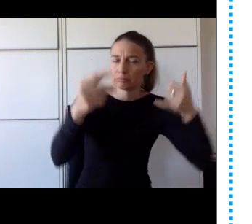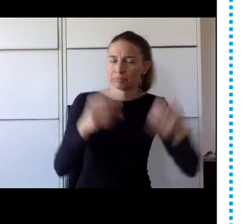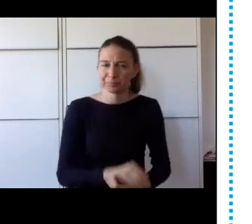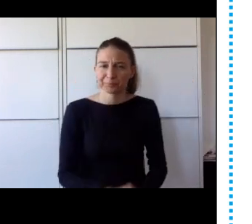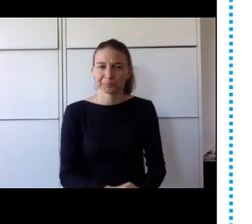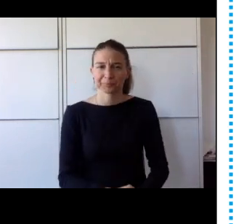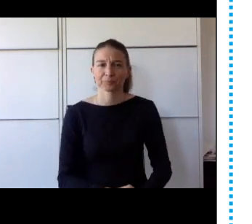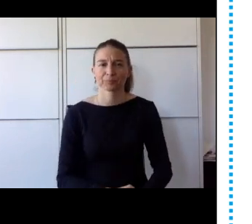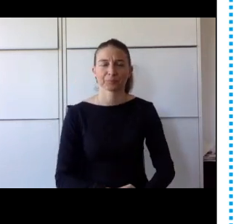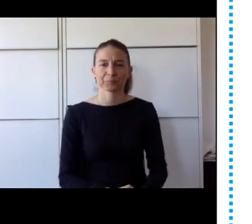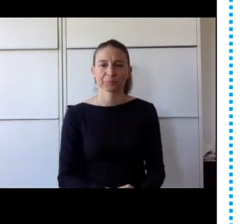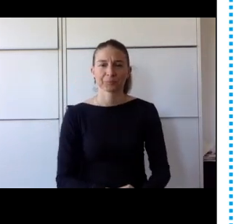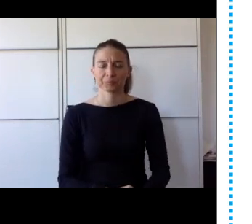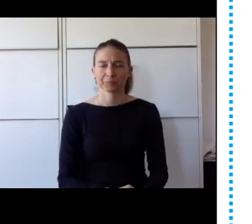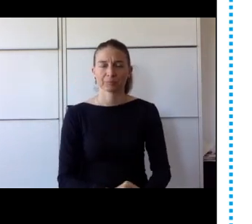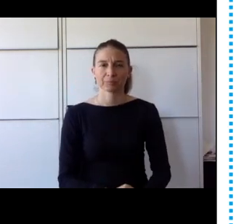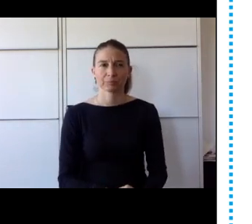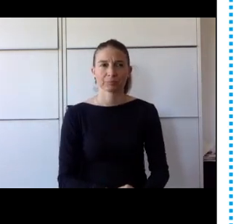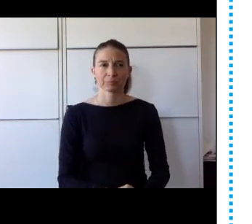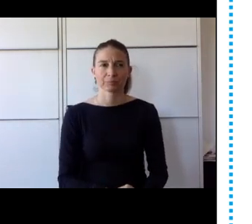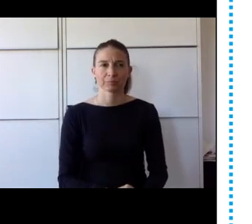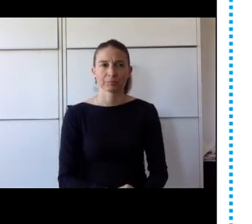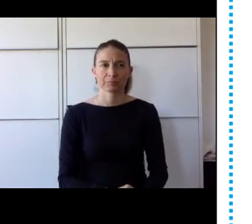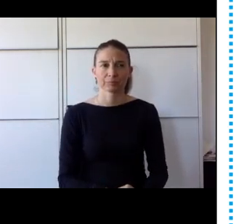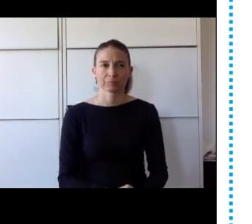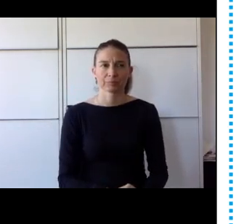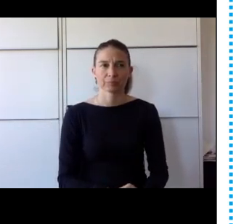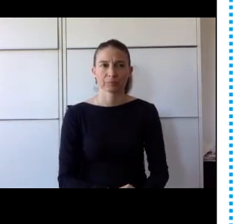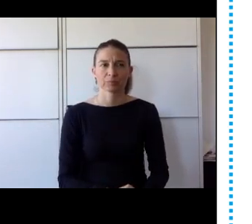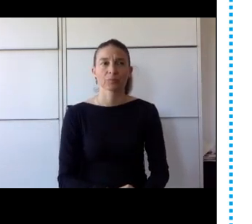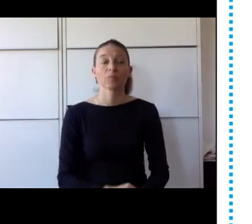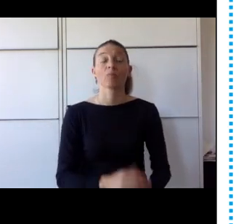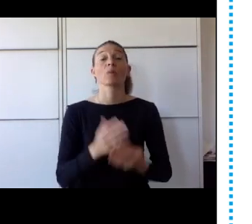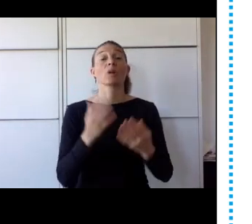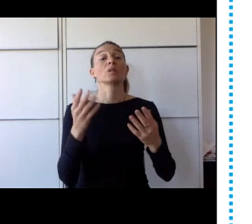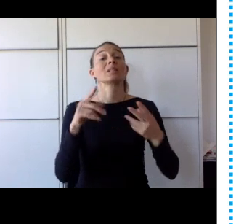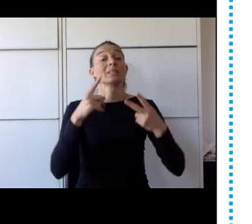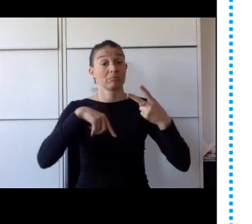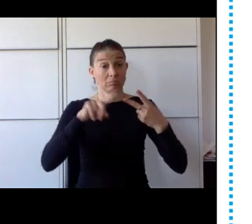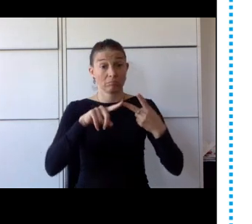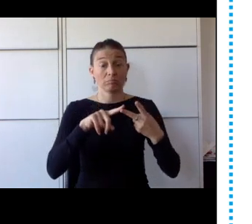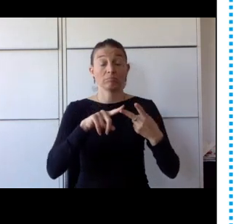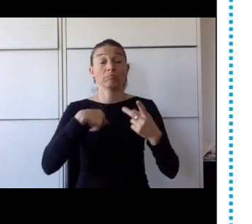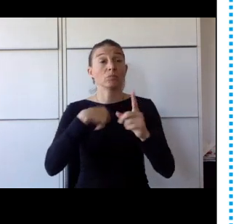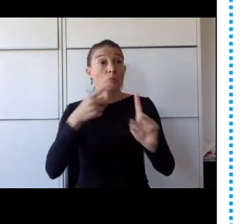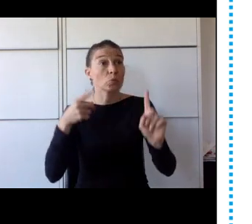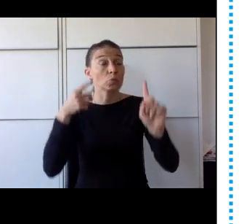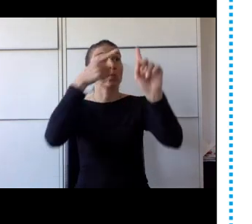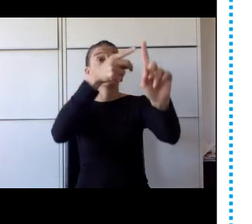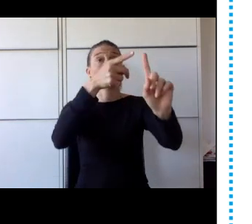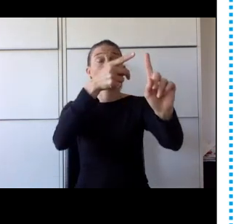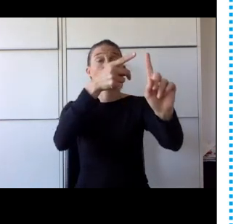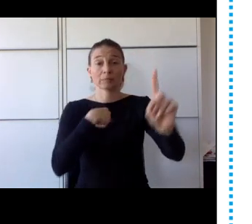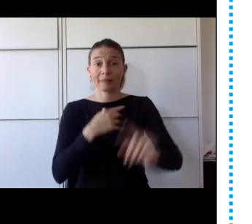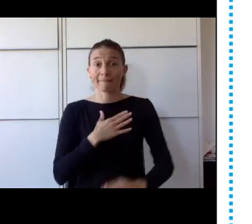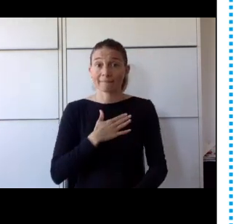The other objective that we seek in the advocacy during the legislative process of the Code was to ensure